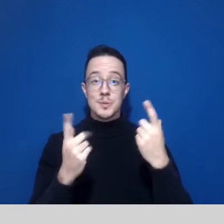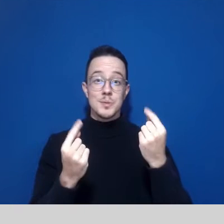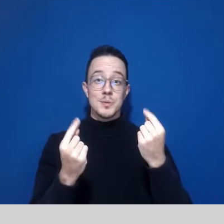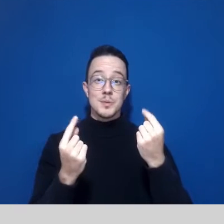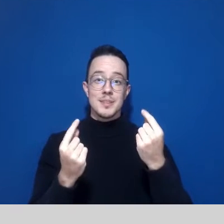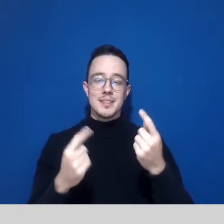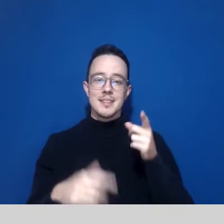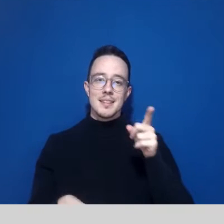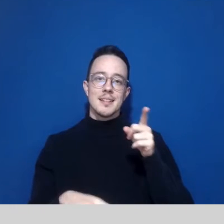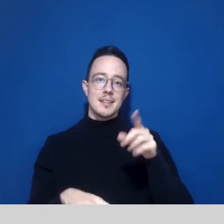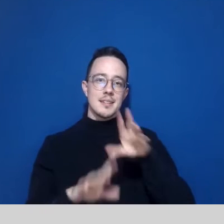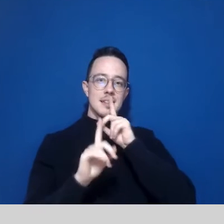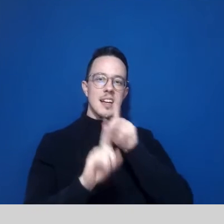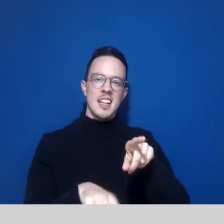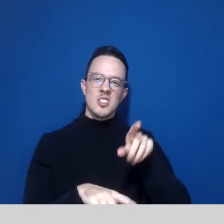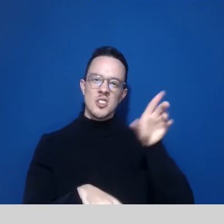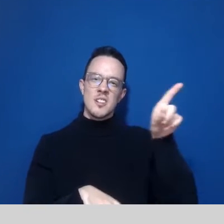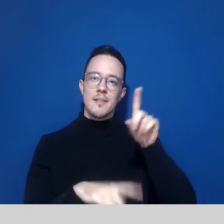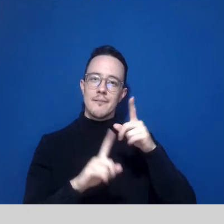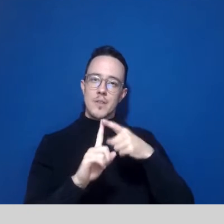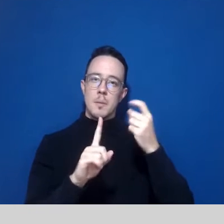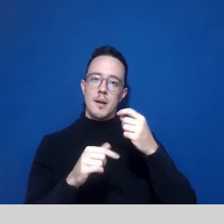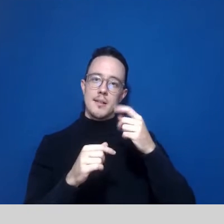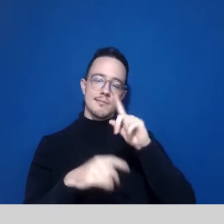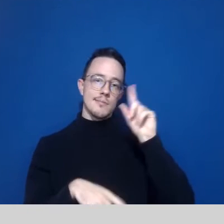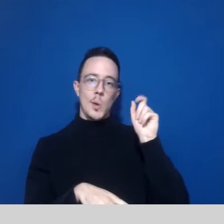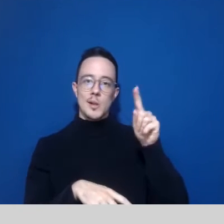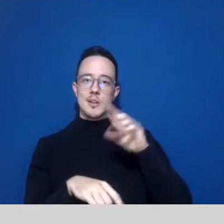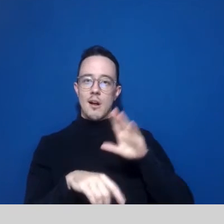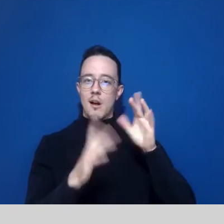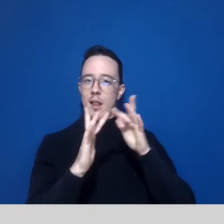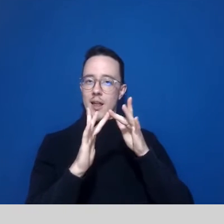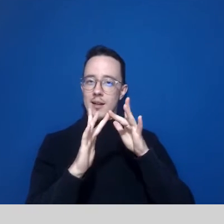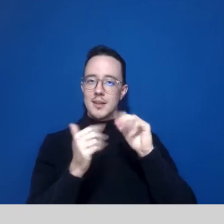An example that you can do with this. This is a very popular answer from Stack Overflow